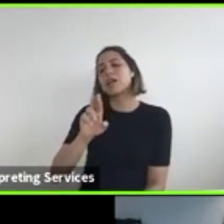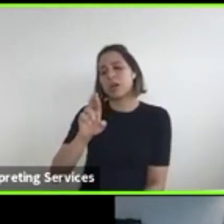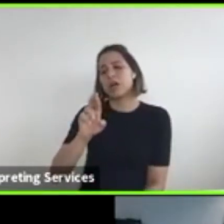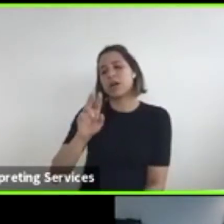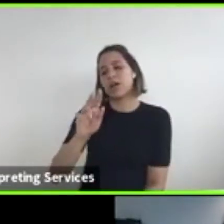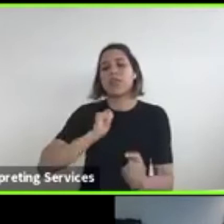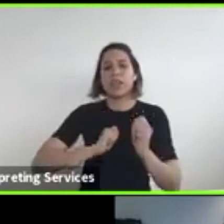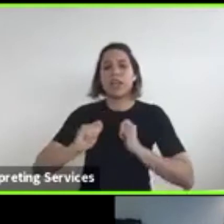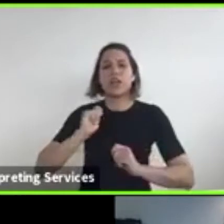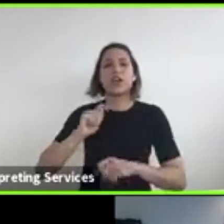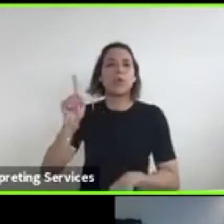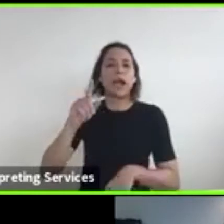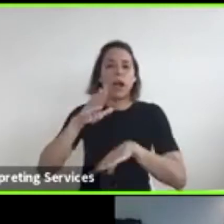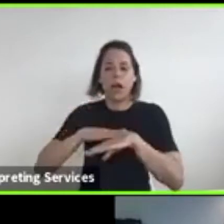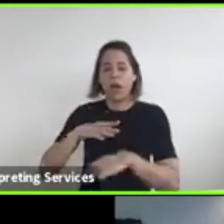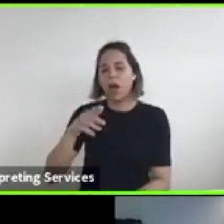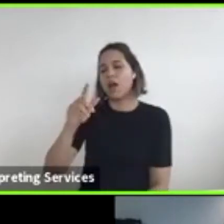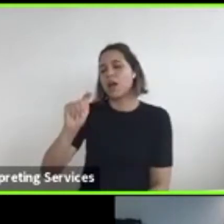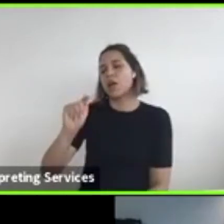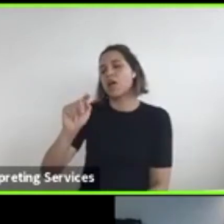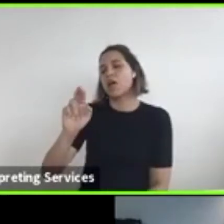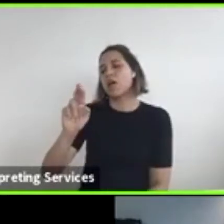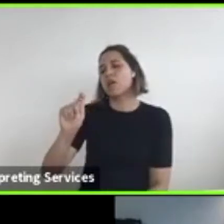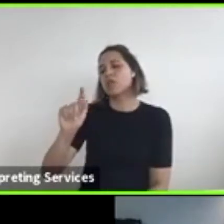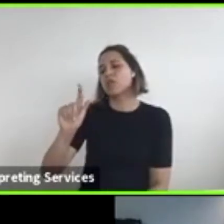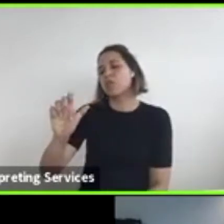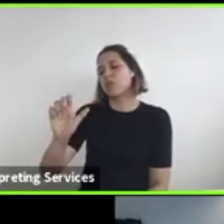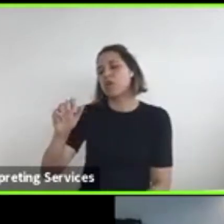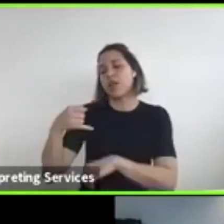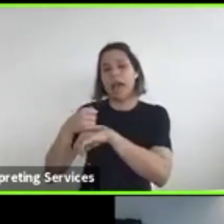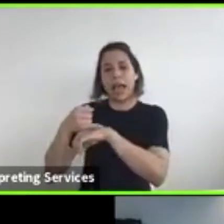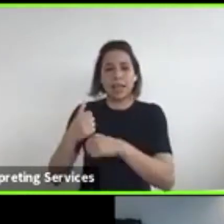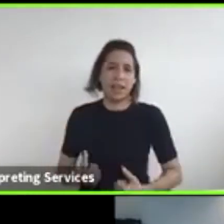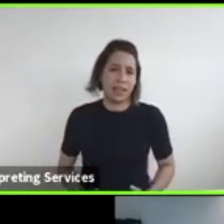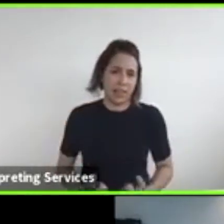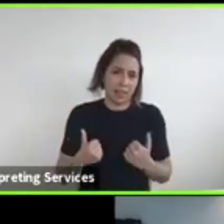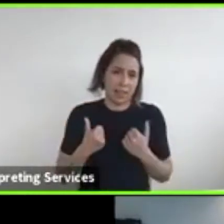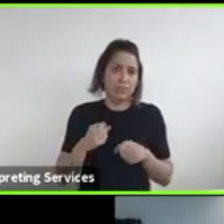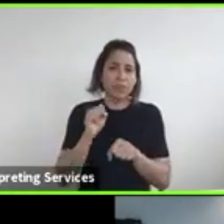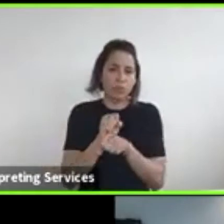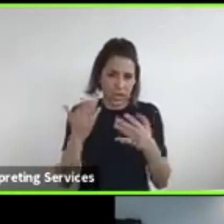AND LIVES AND WORKS HERE IN LENAPEHOKING, IN NEW YORK CITY.